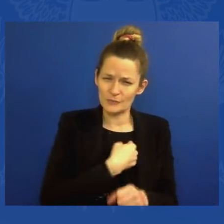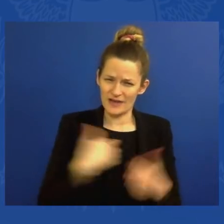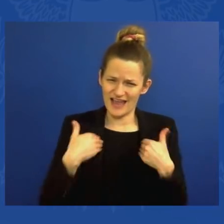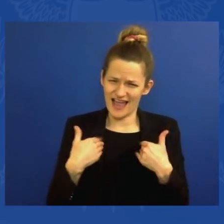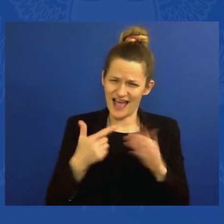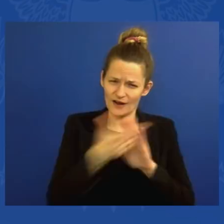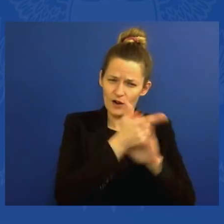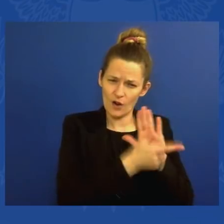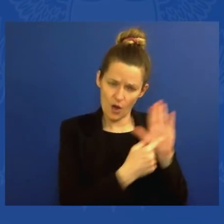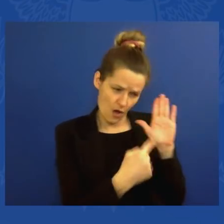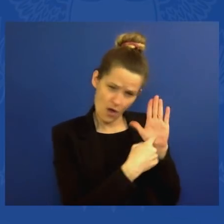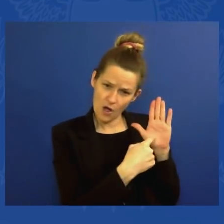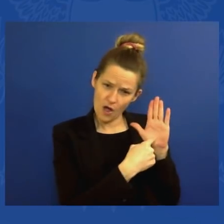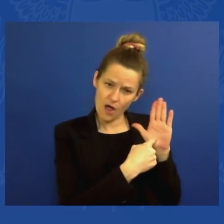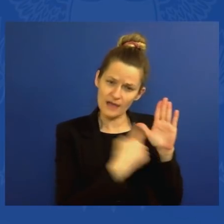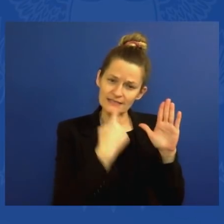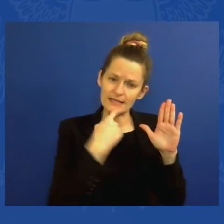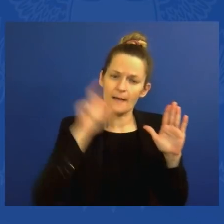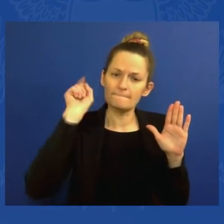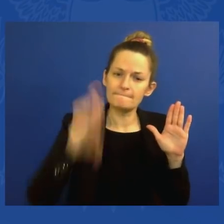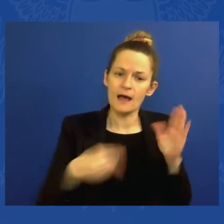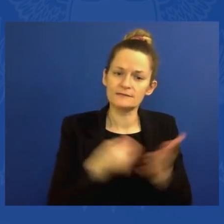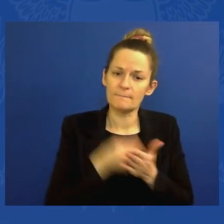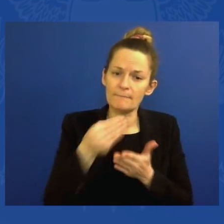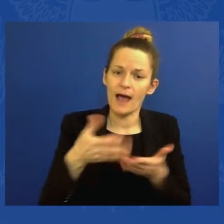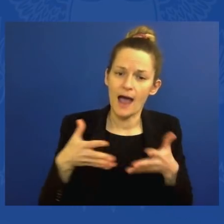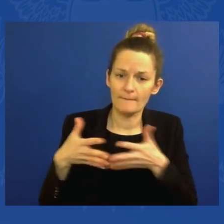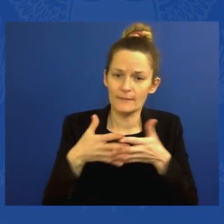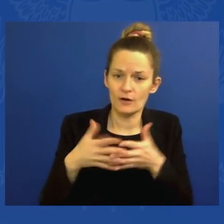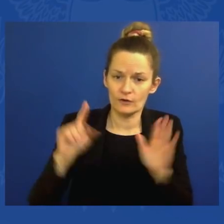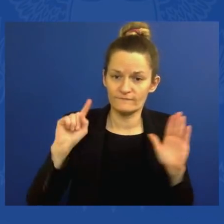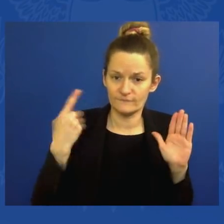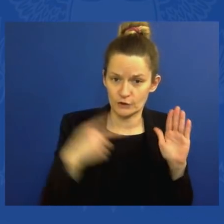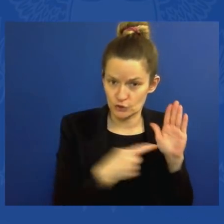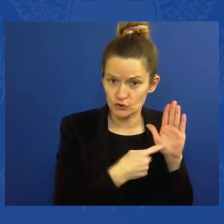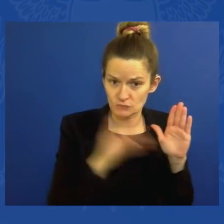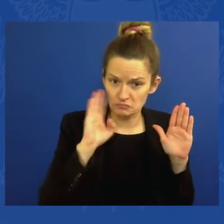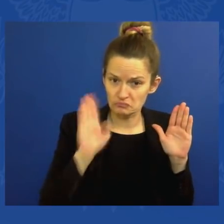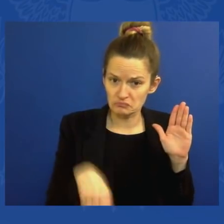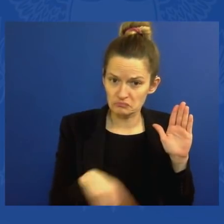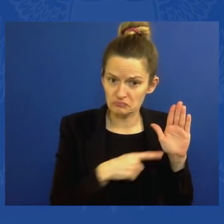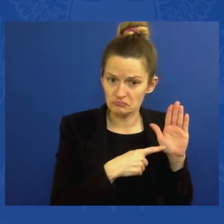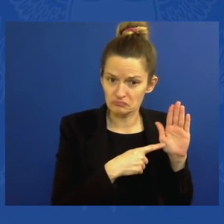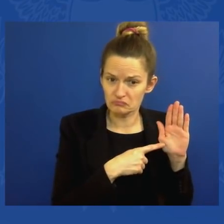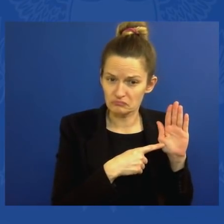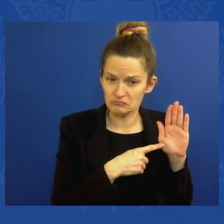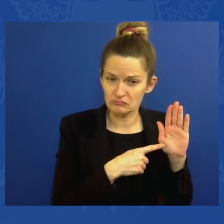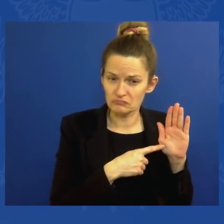But when it comes time to make these purchases -- whether that's the deck of an aircraft carrier